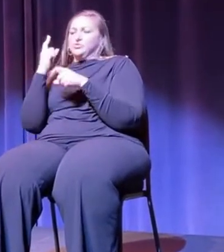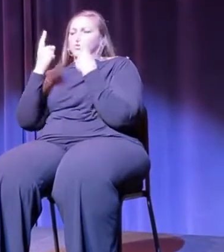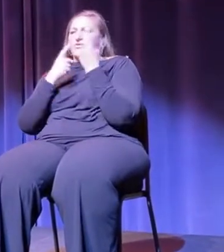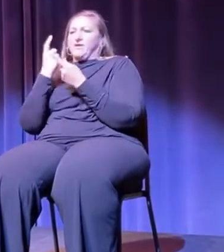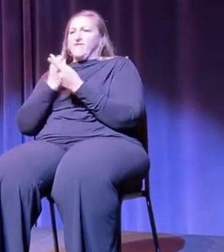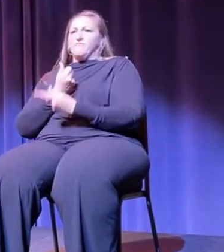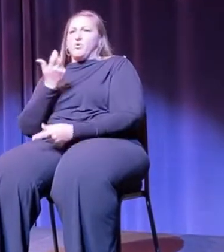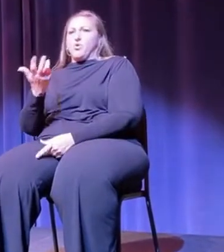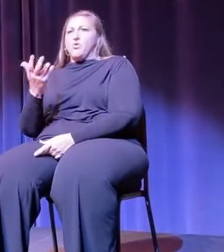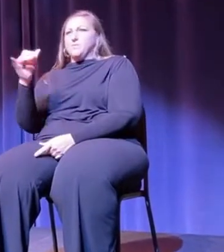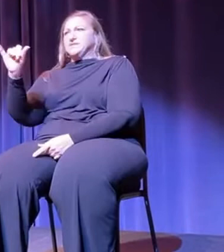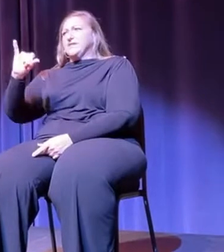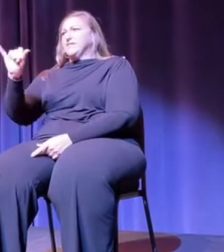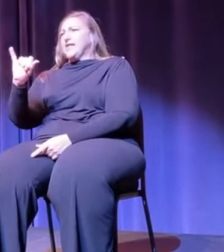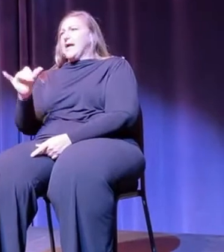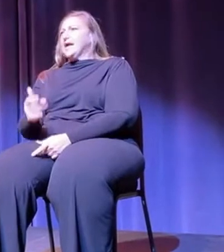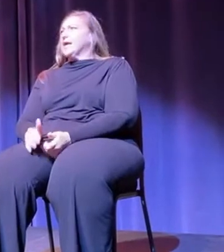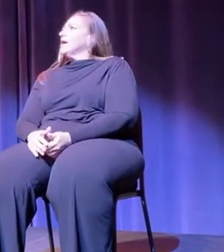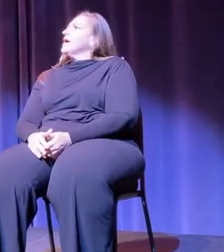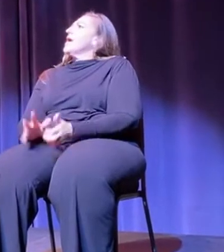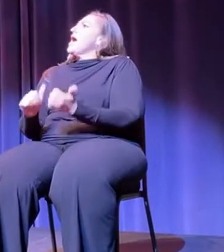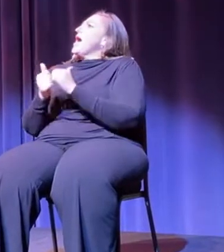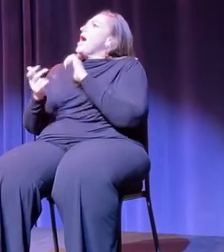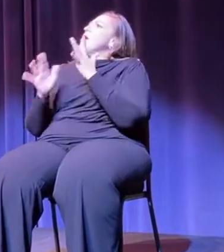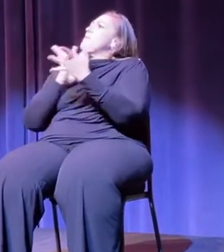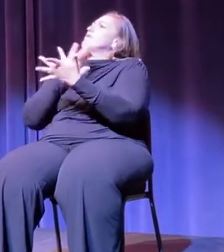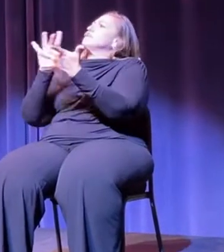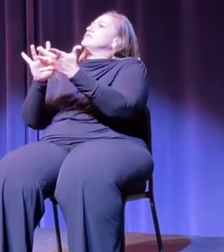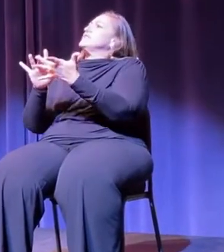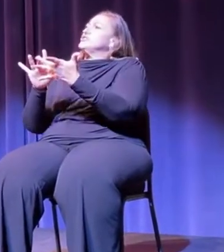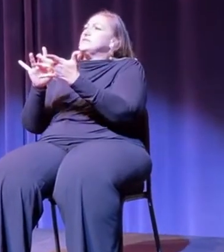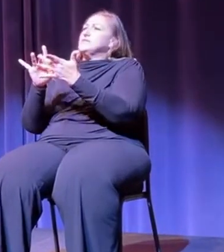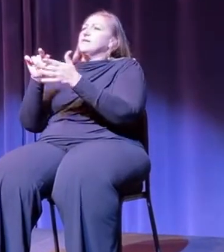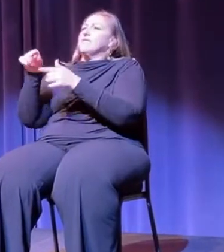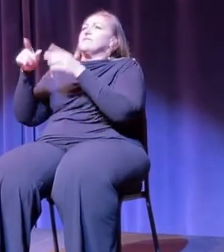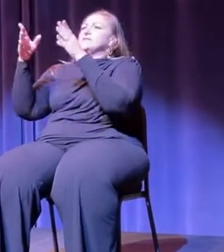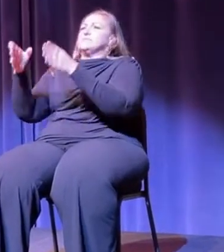as how am I reaching this person who hasn't met me yet.